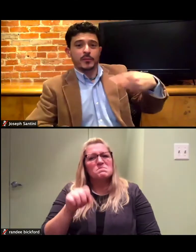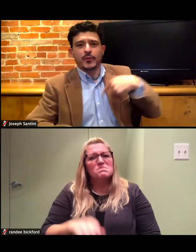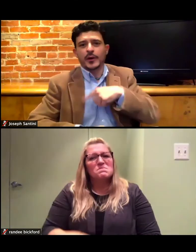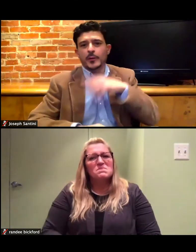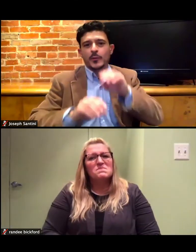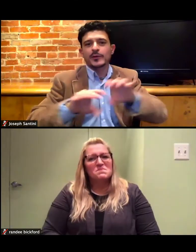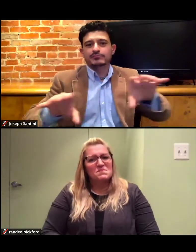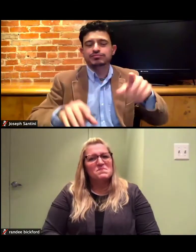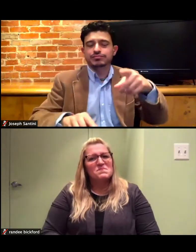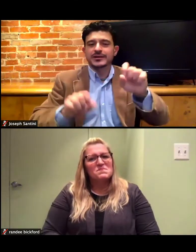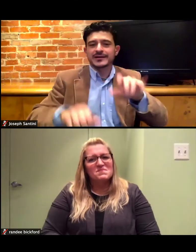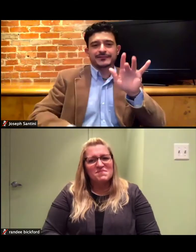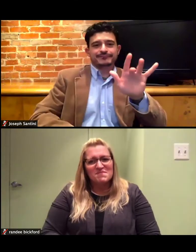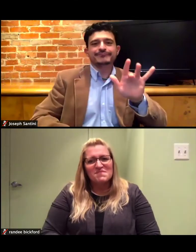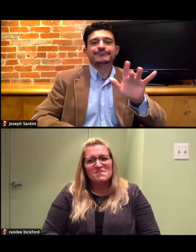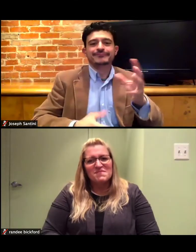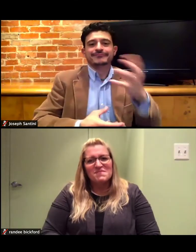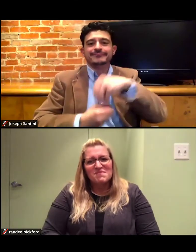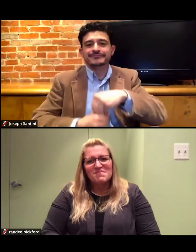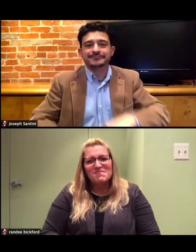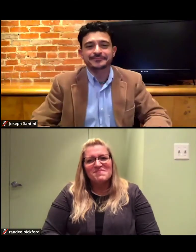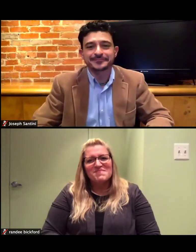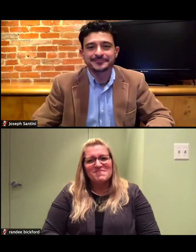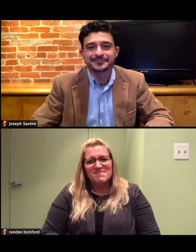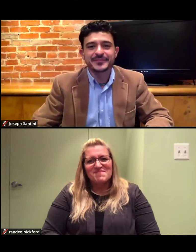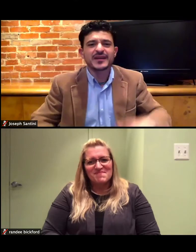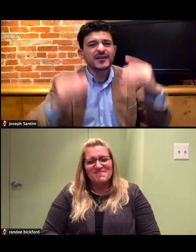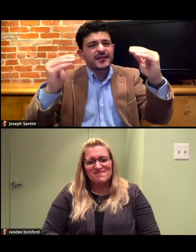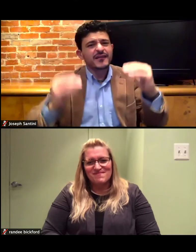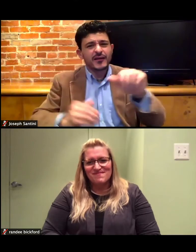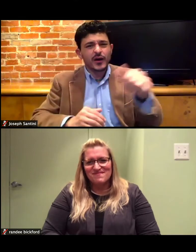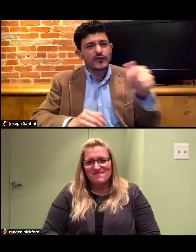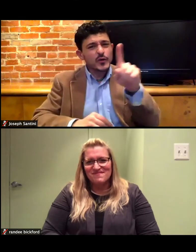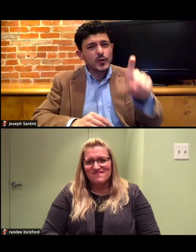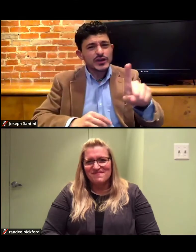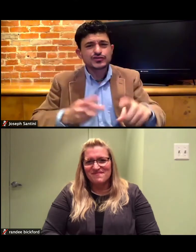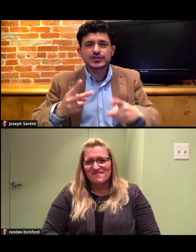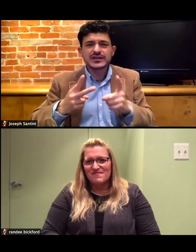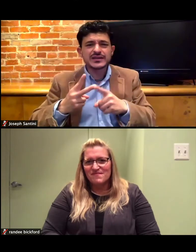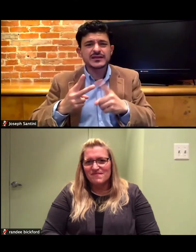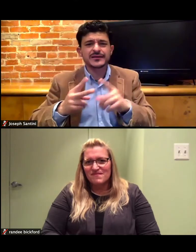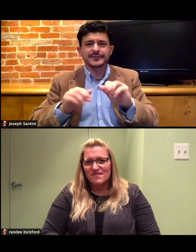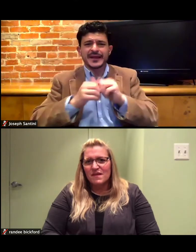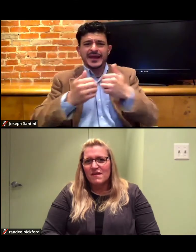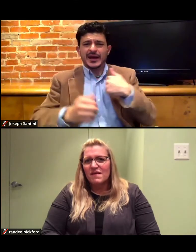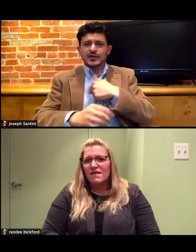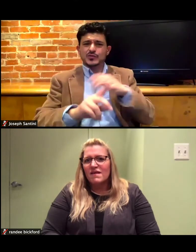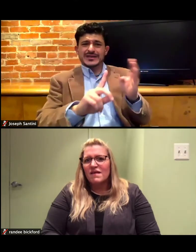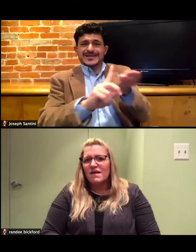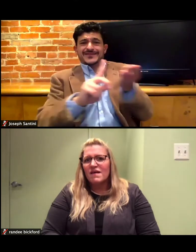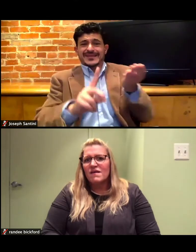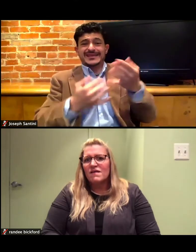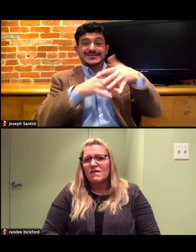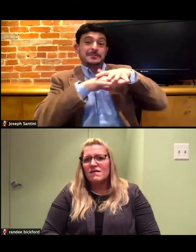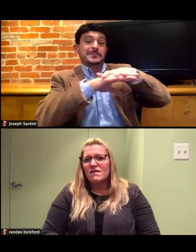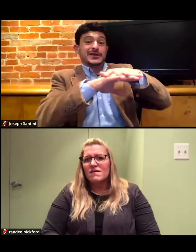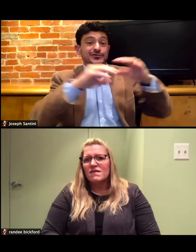of the webinar in the PowerPoint. You can click on that. And if you have another question about